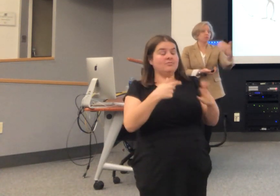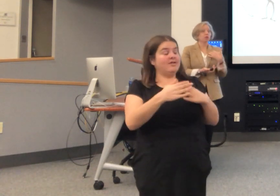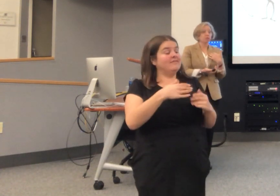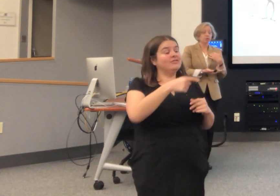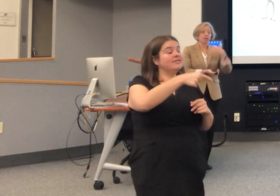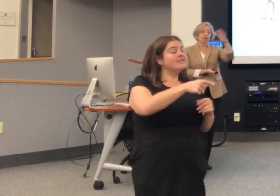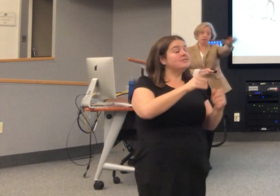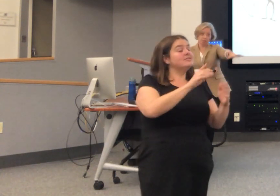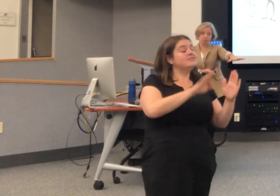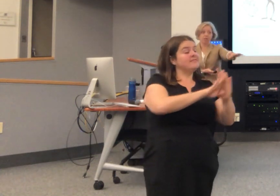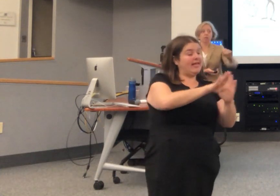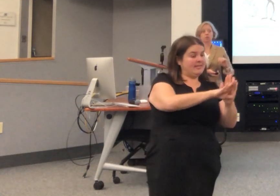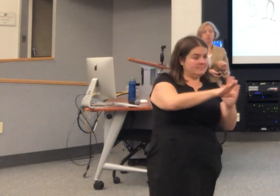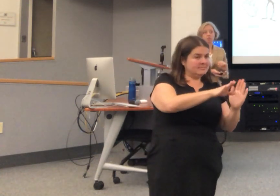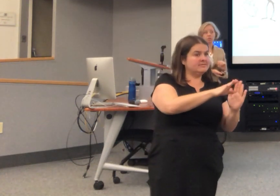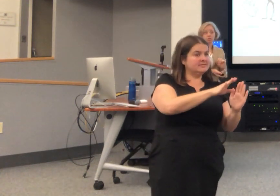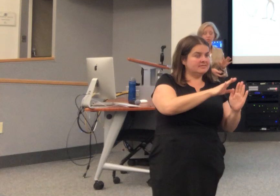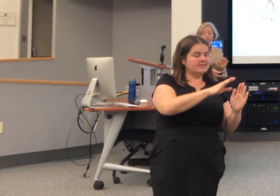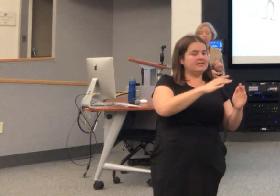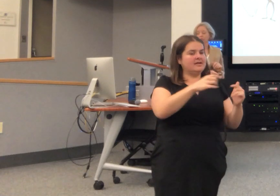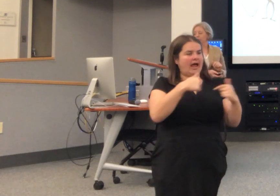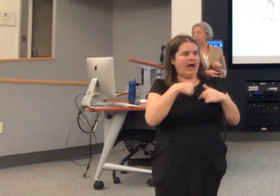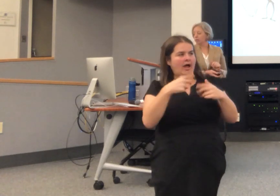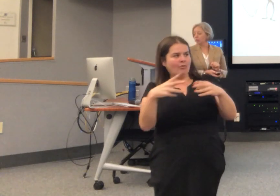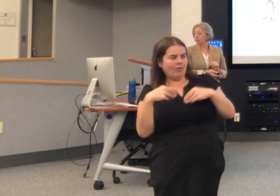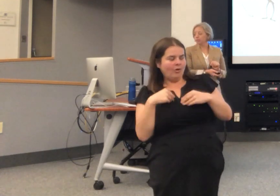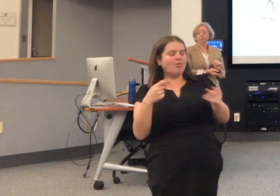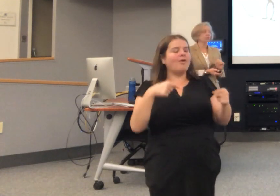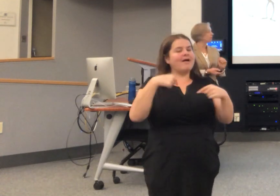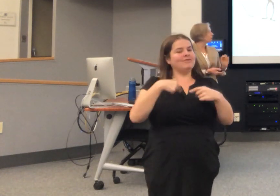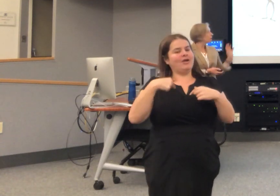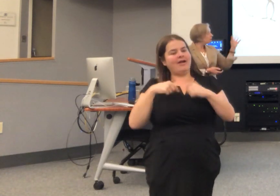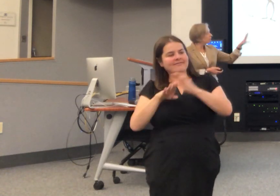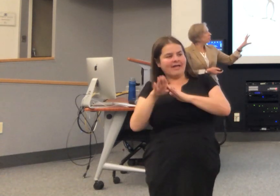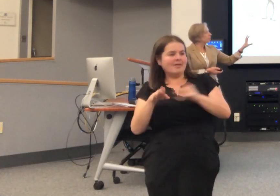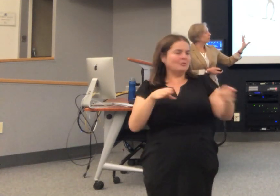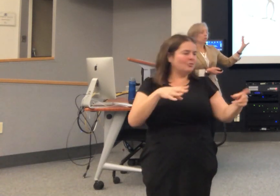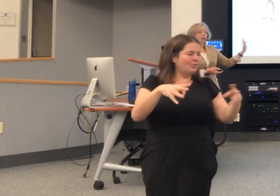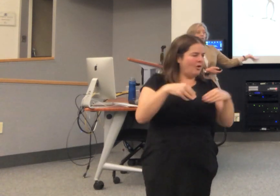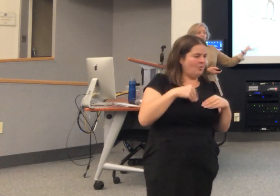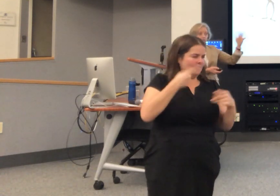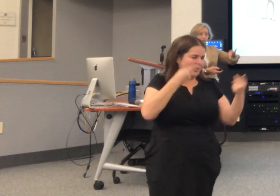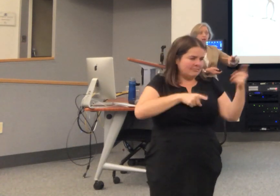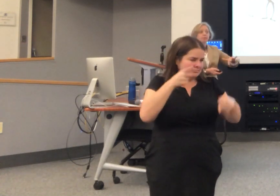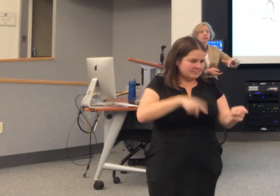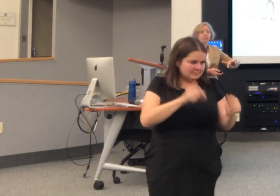Even though I'm the creator, I'm giving ownership to you under this work-for-hire agreement. The other main way that copyright